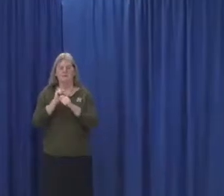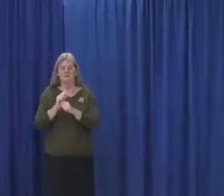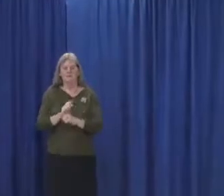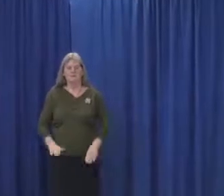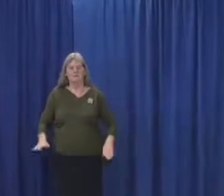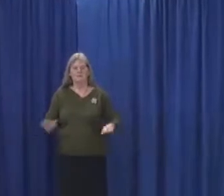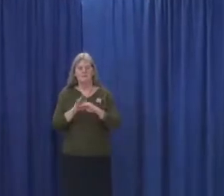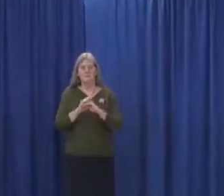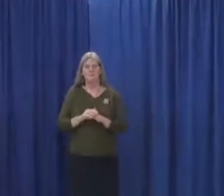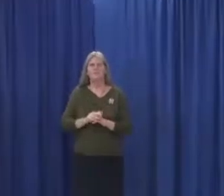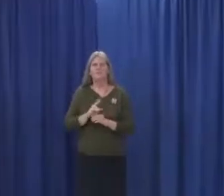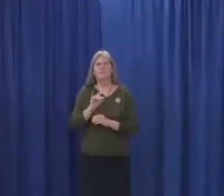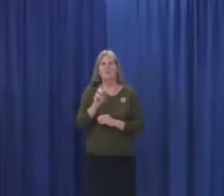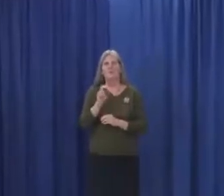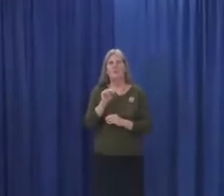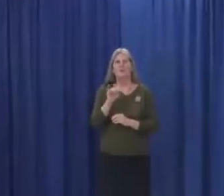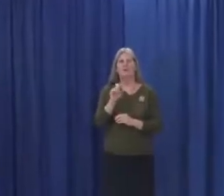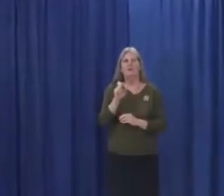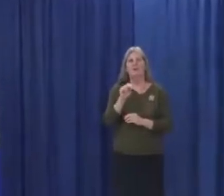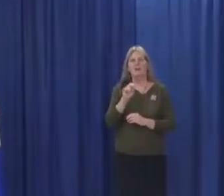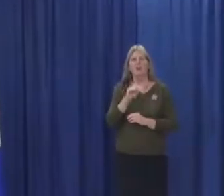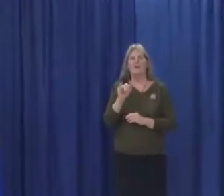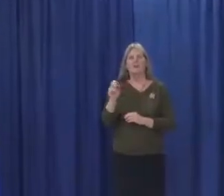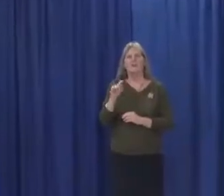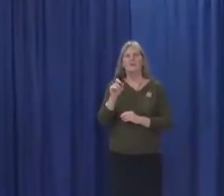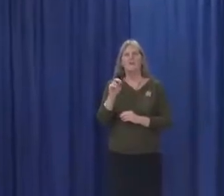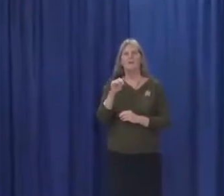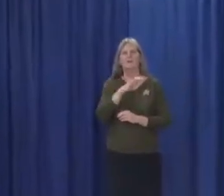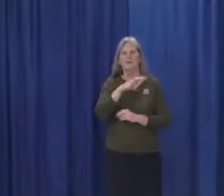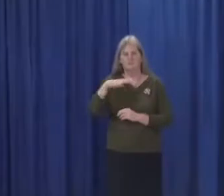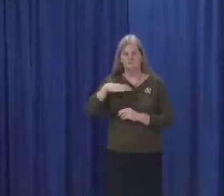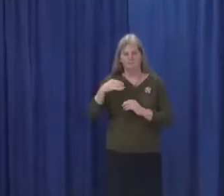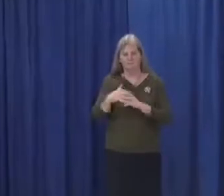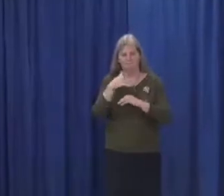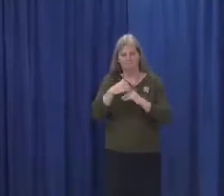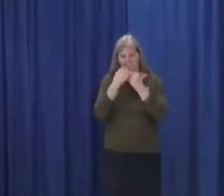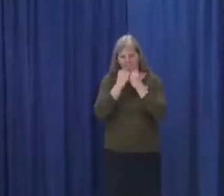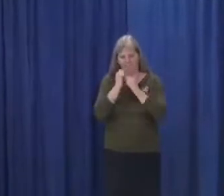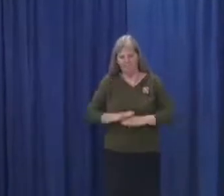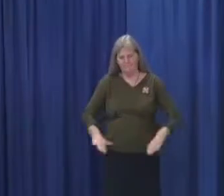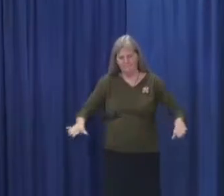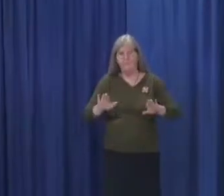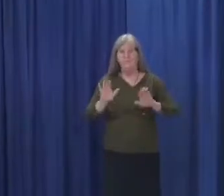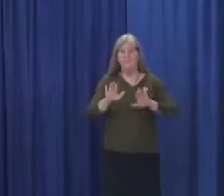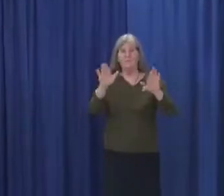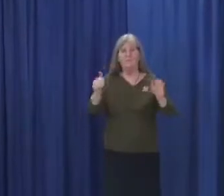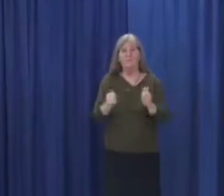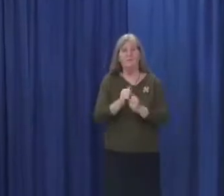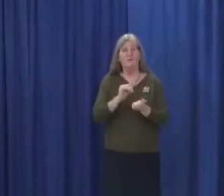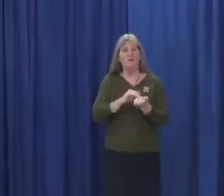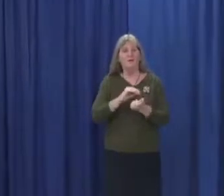territory of the Kwanlin Dün first nation in the Taa'an Kwächän Council. Grade to be here with Doctor